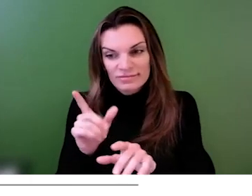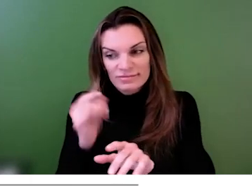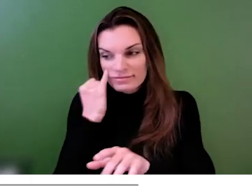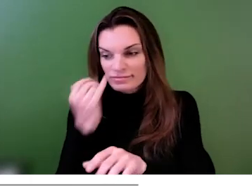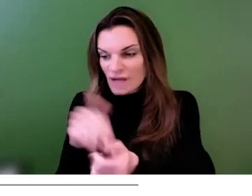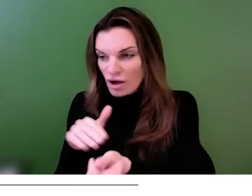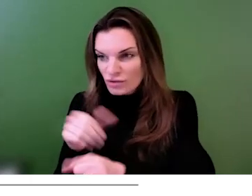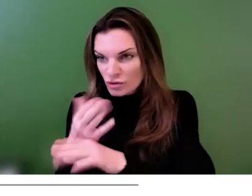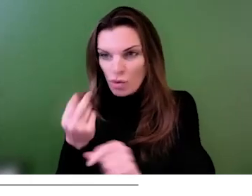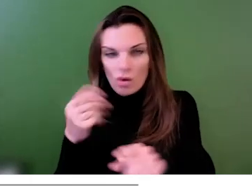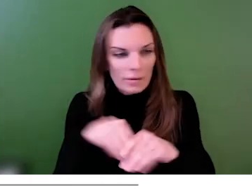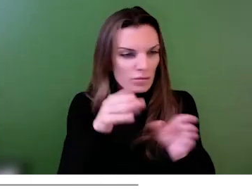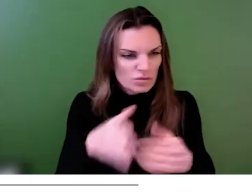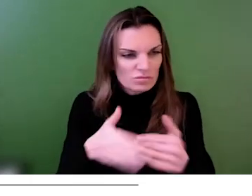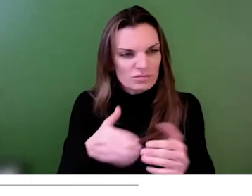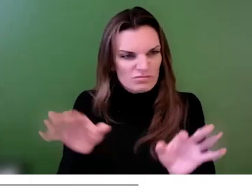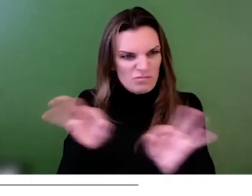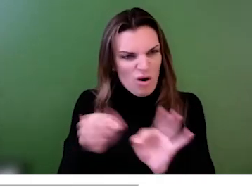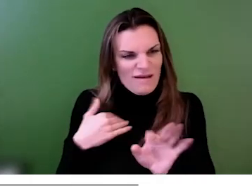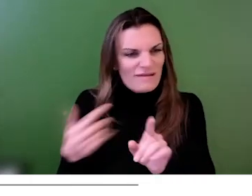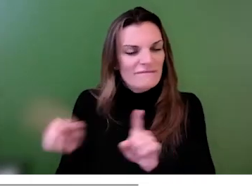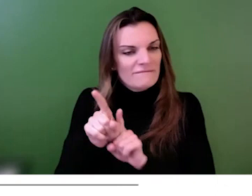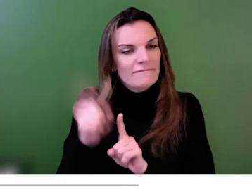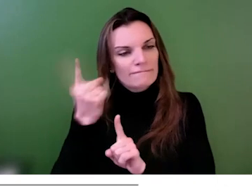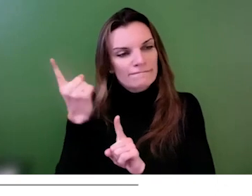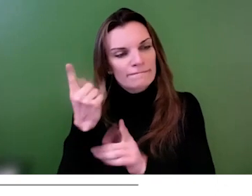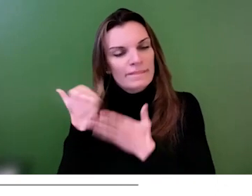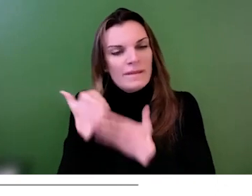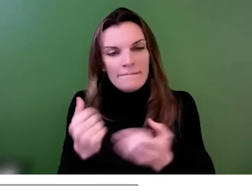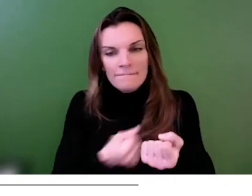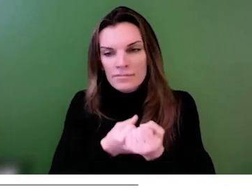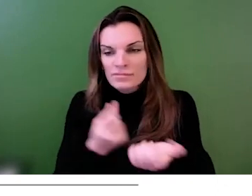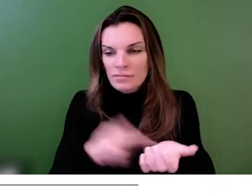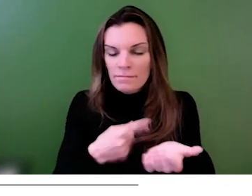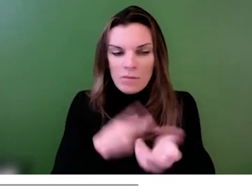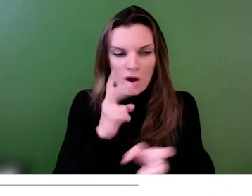crucial. A lot of times it can be difficult to communicate with